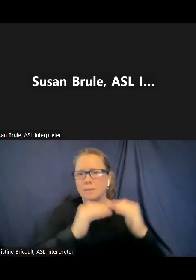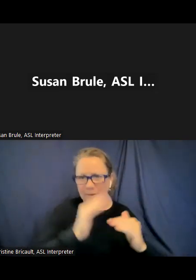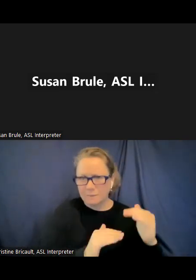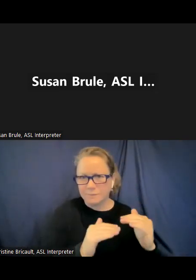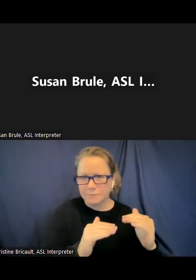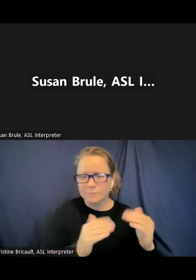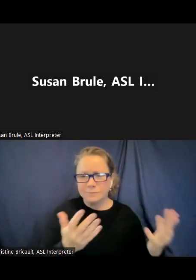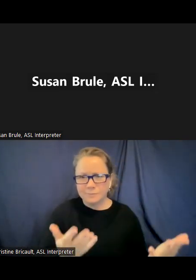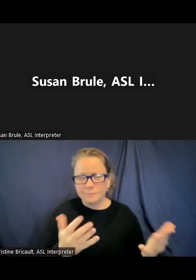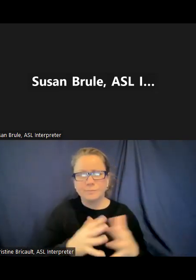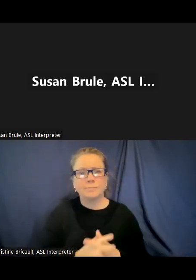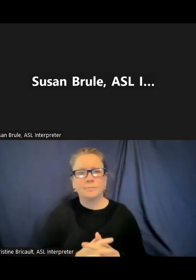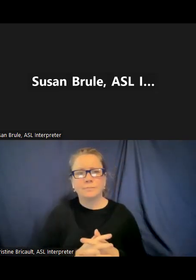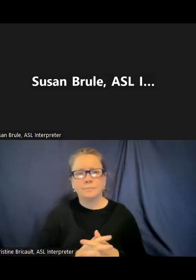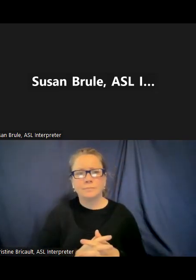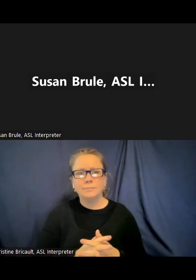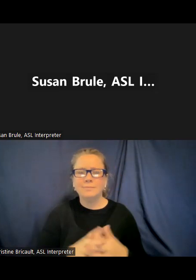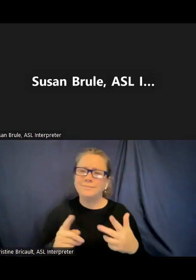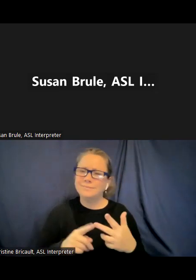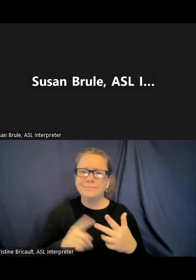You're going to see those less in the employment context.